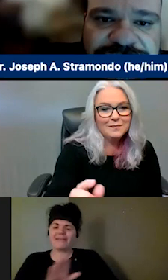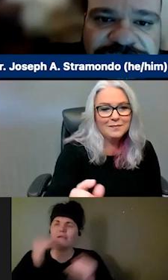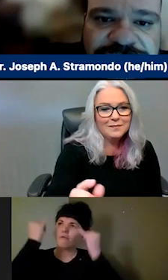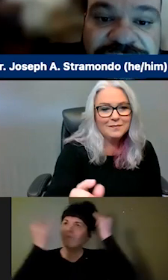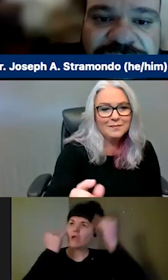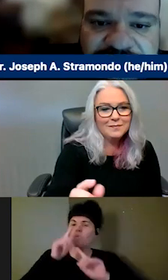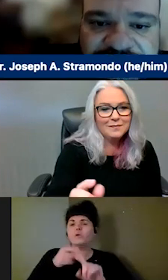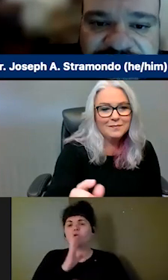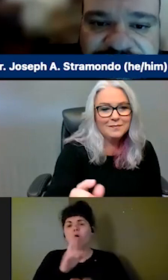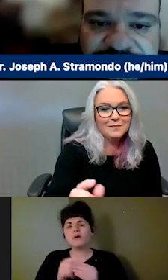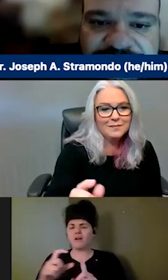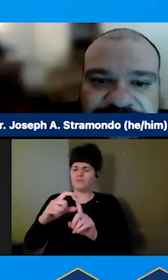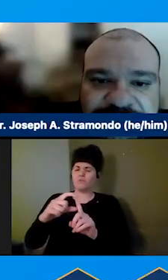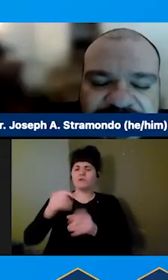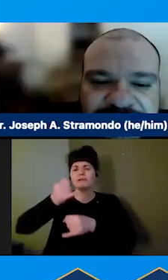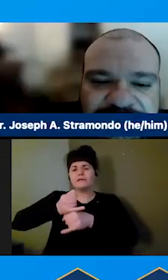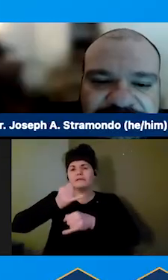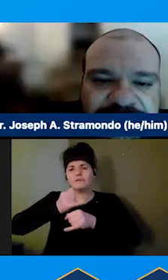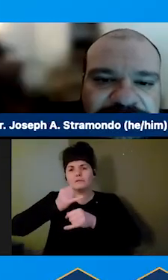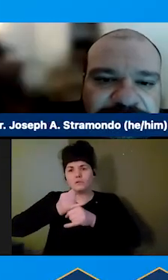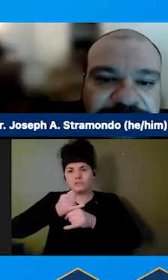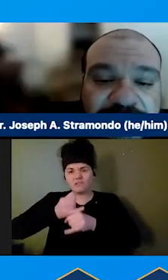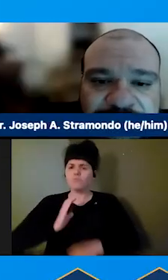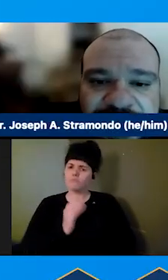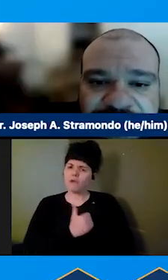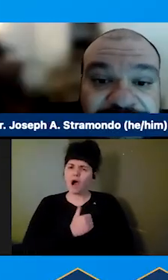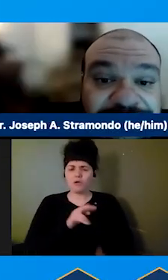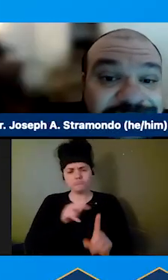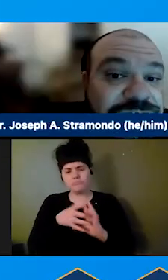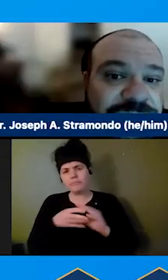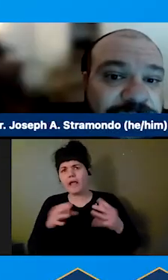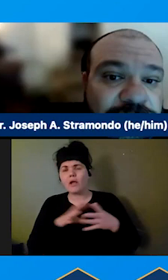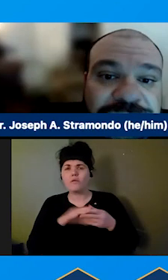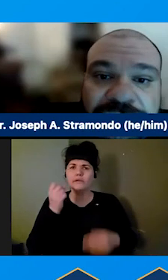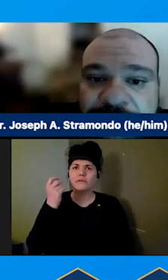in our narratives. Okay. When we talk about them around the dinner table. When we talk